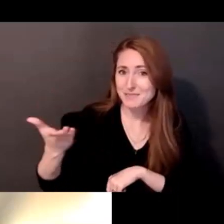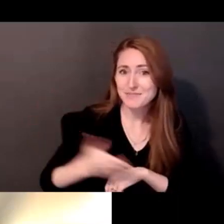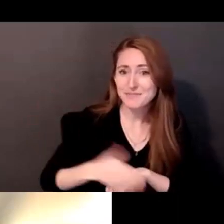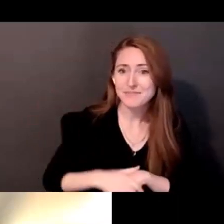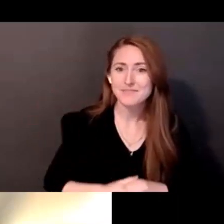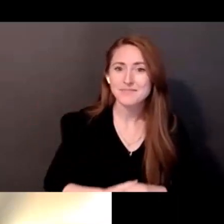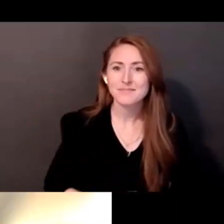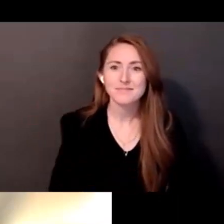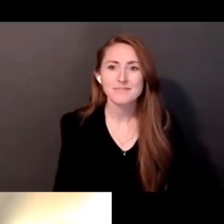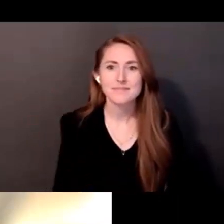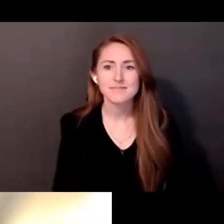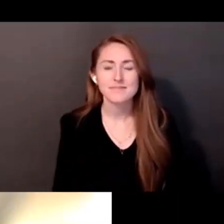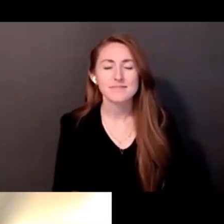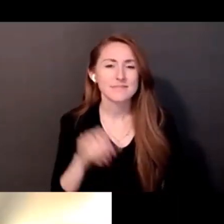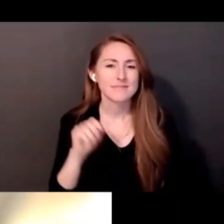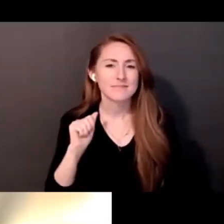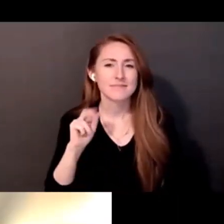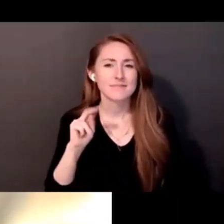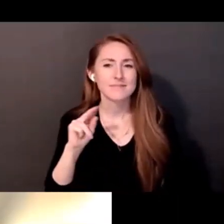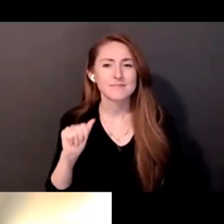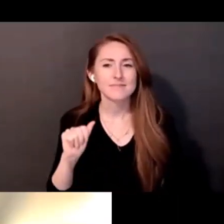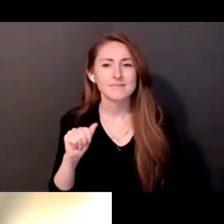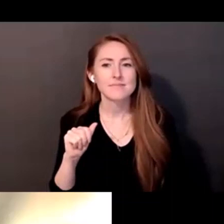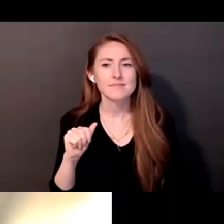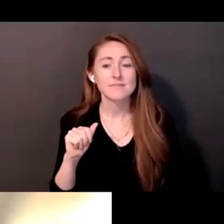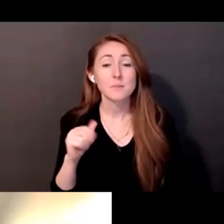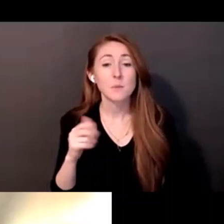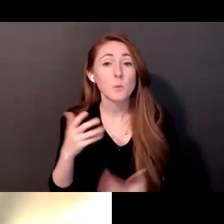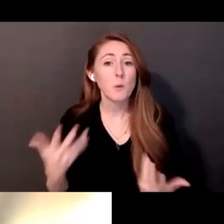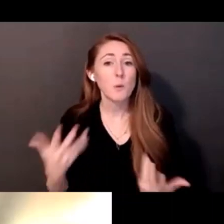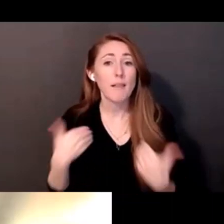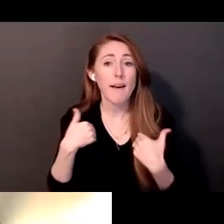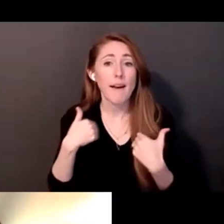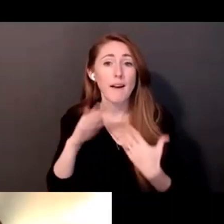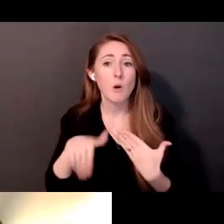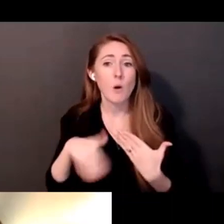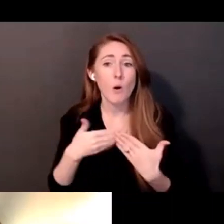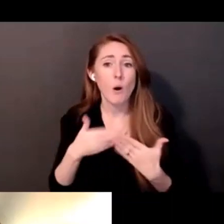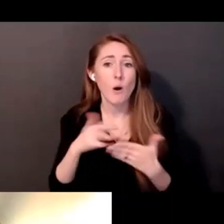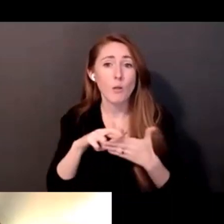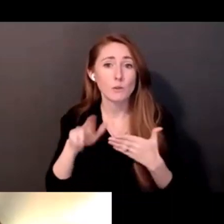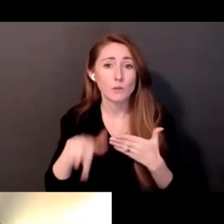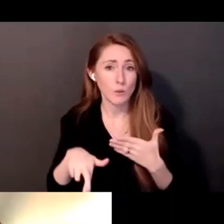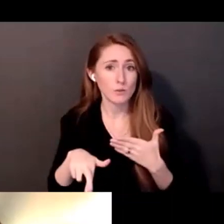It's just I have all the results-- this is Ana again. I have all the results that I can share,